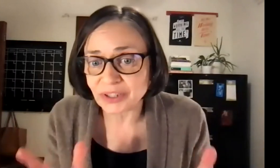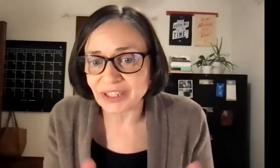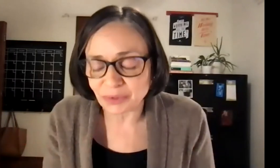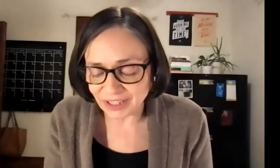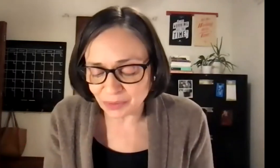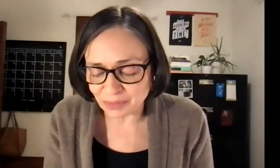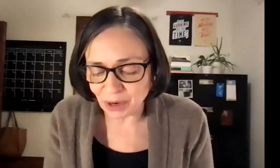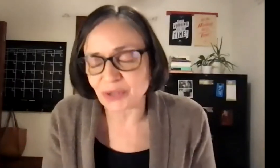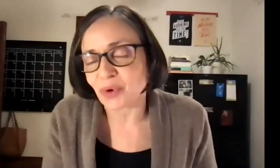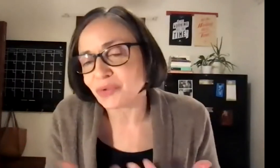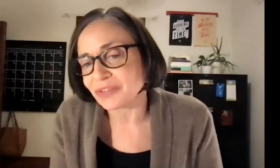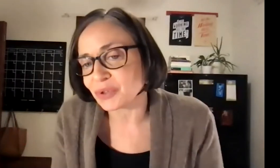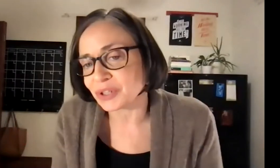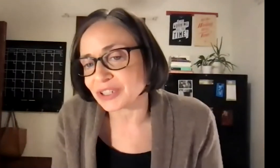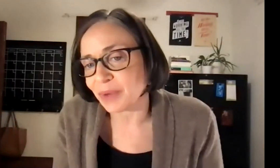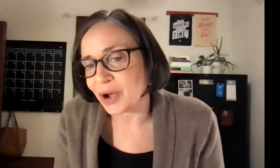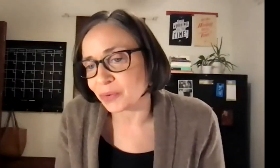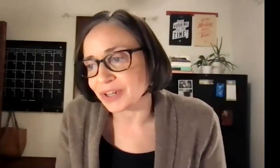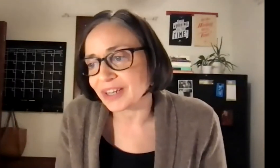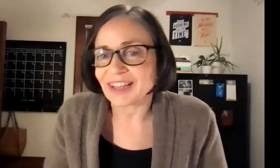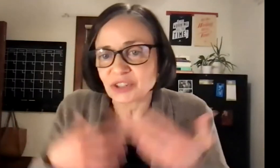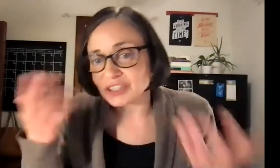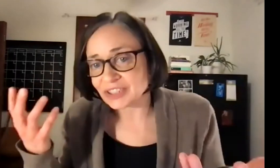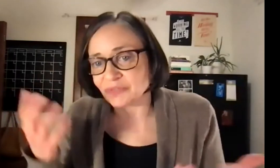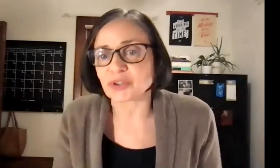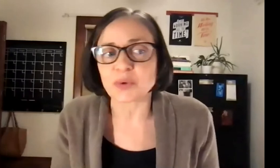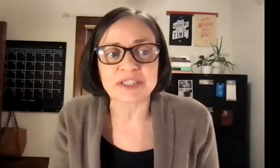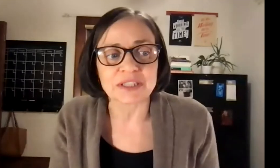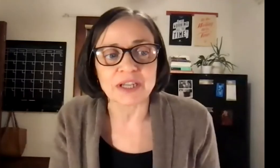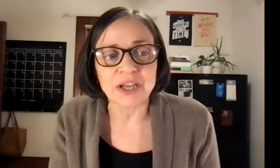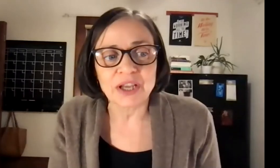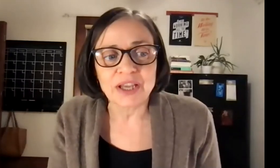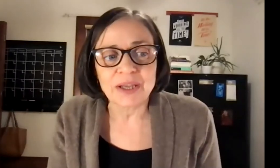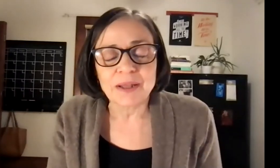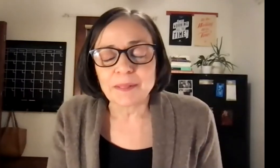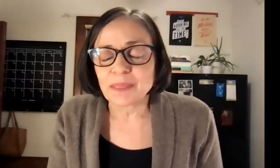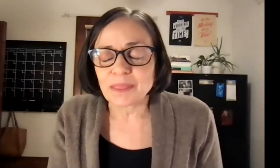Black artists can, White artist cannot, should not go there. Gary Simmons writes, "I struggle